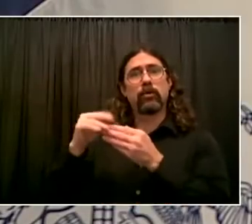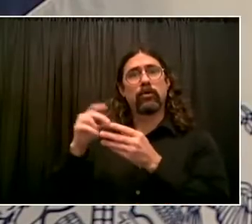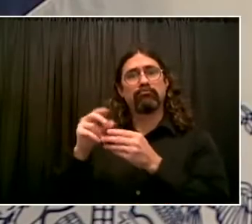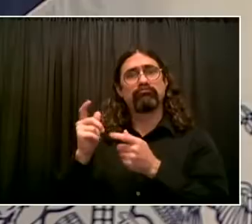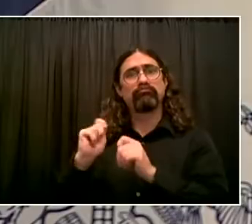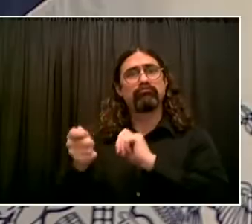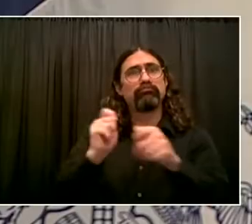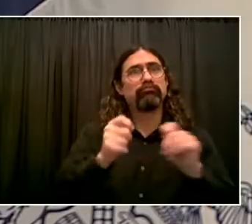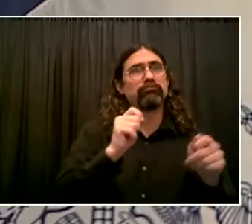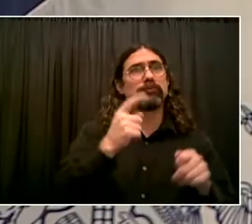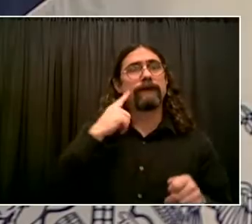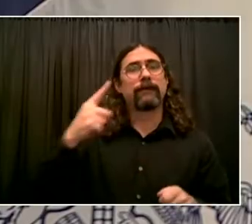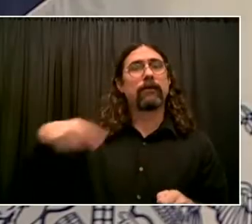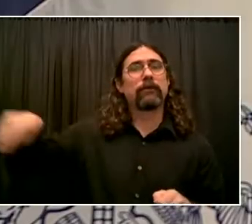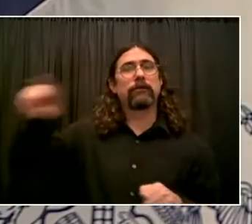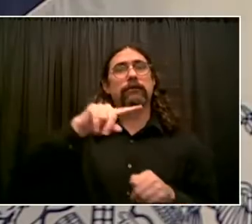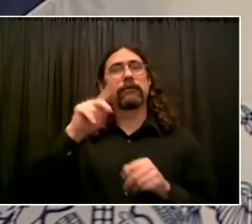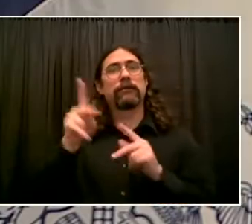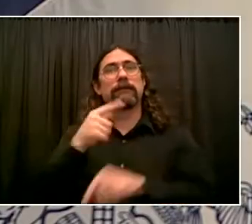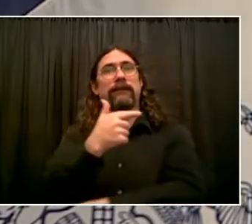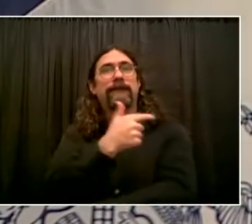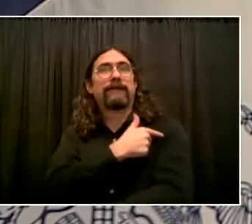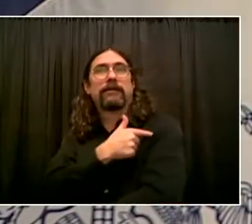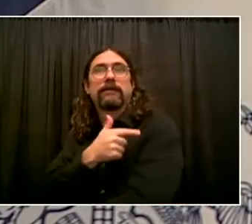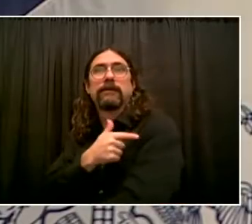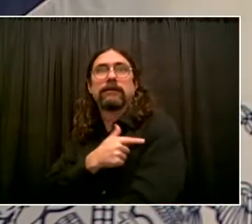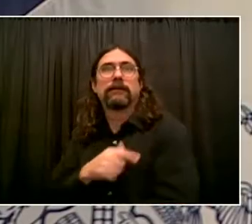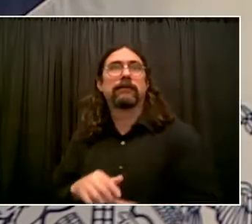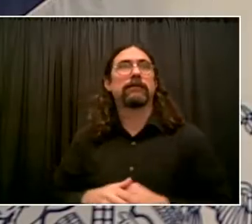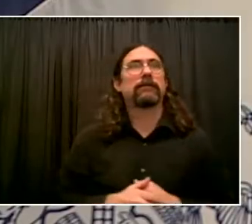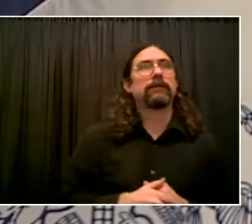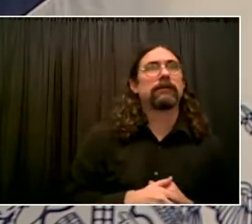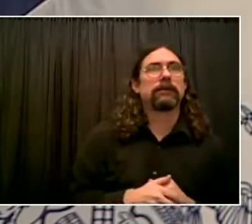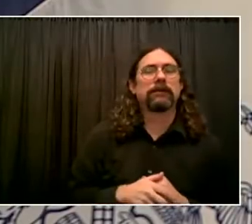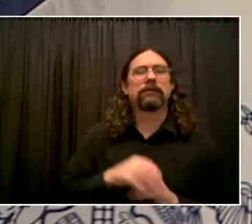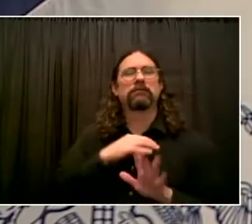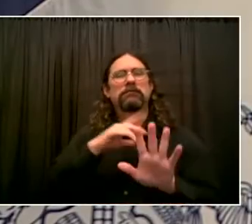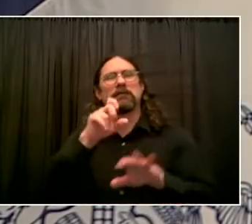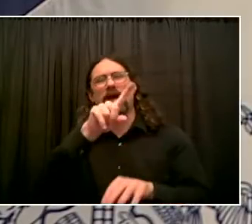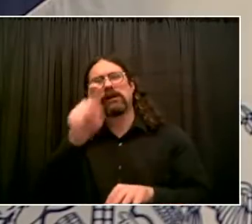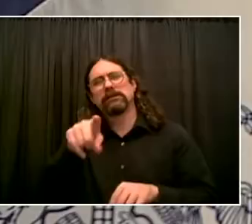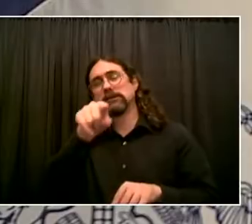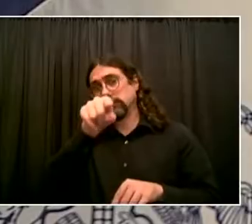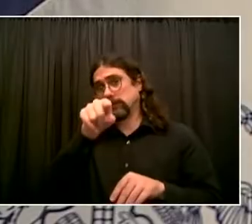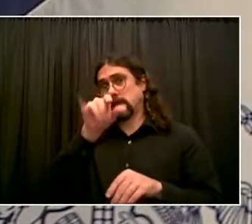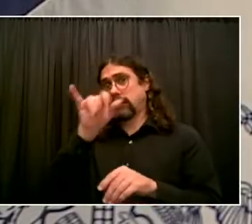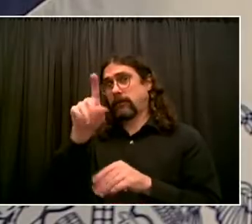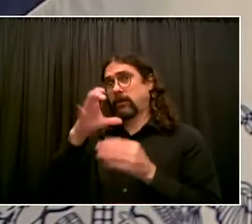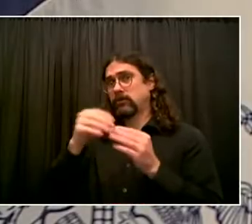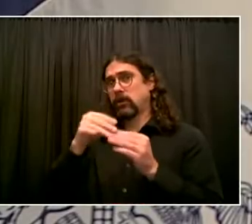INCENTIVE EXPANSION.